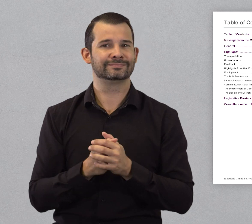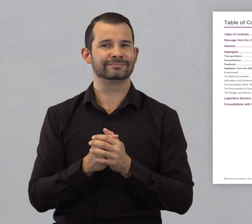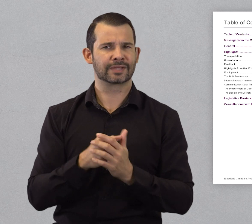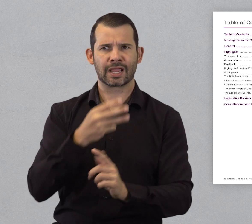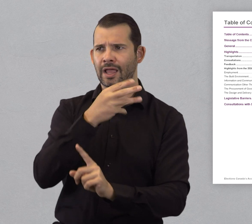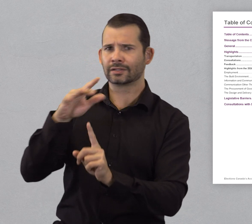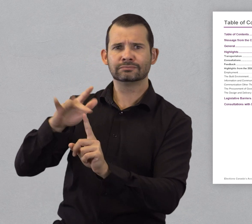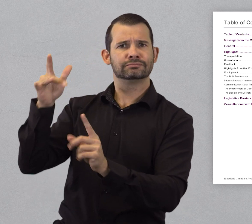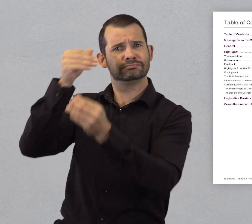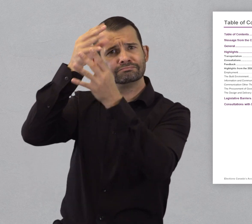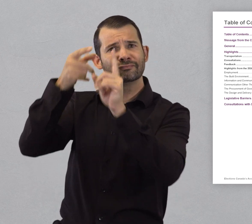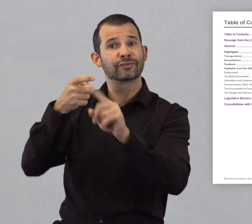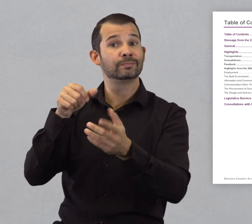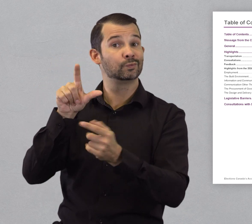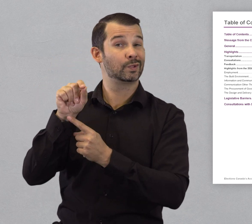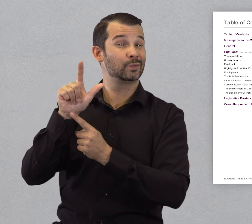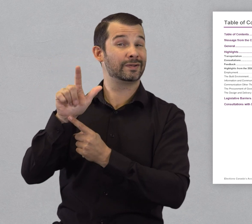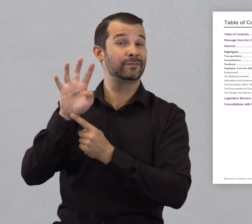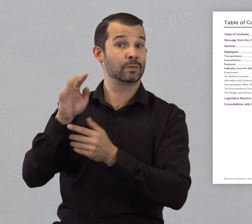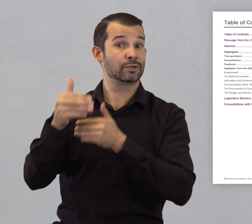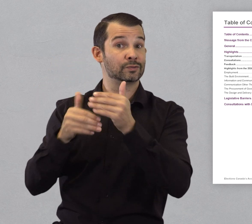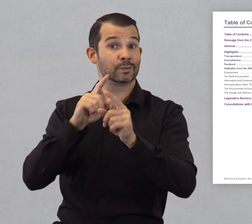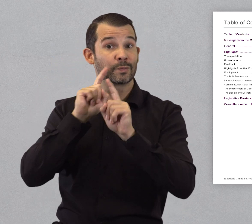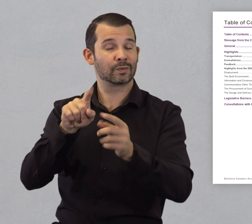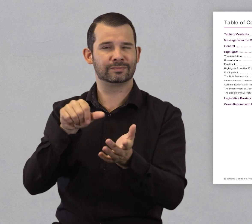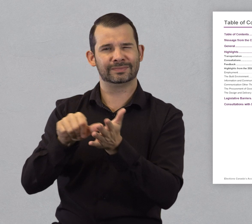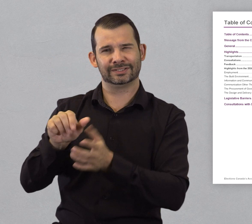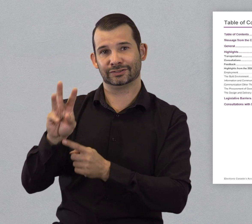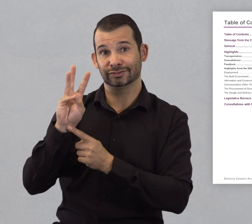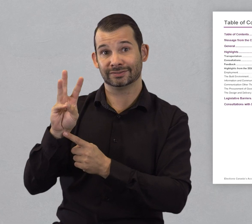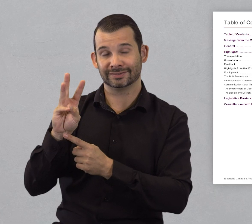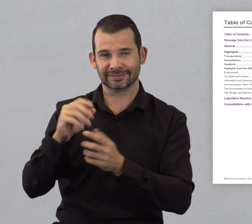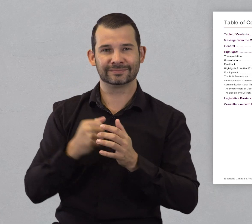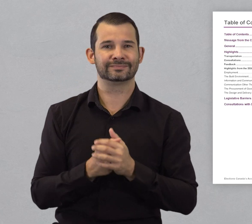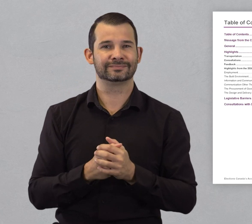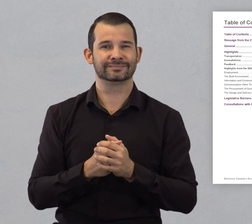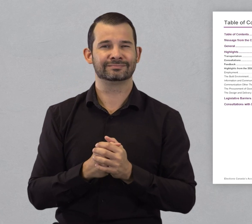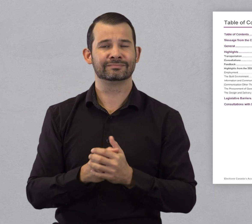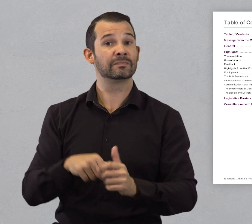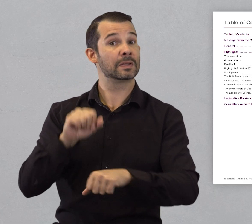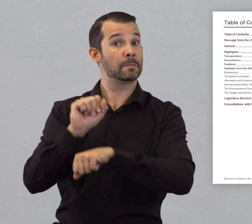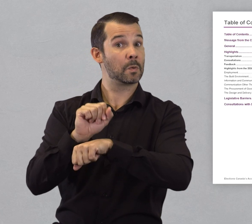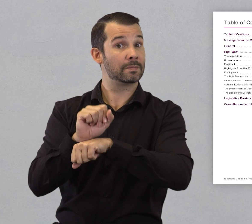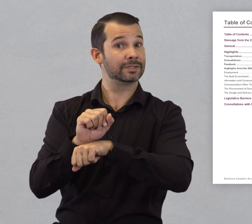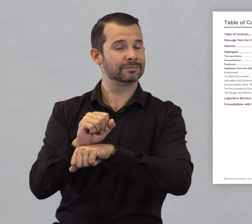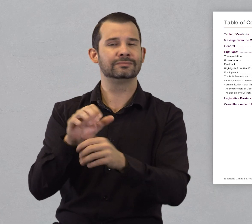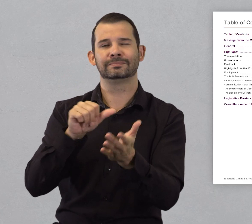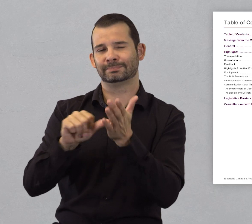Highlights from the 2024 Progress Report 6 Employment 6